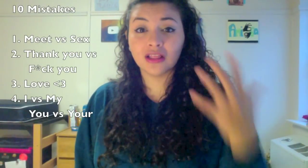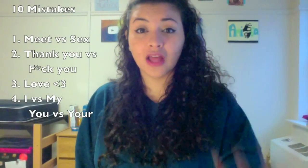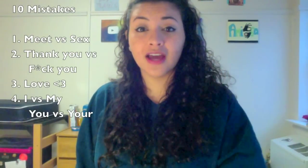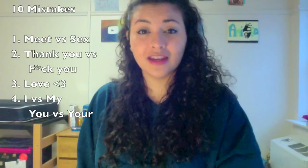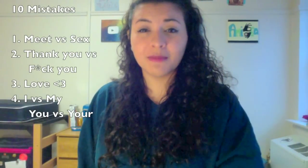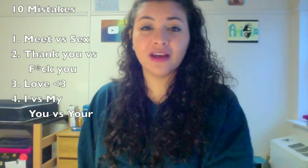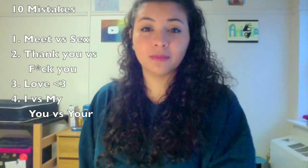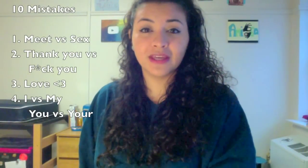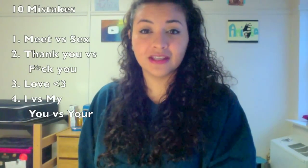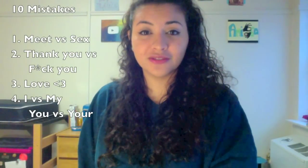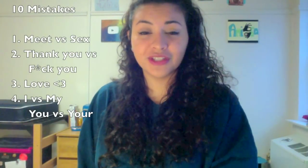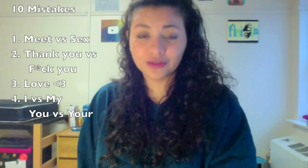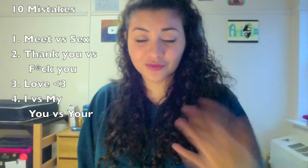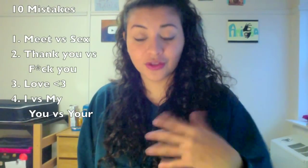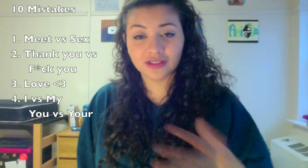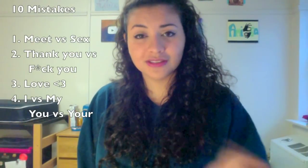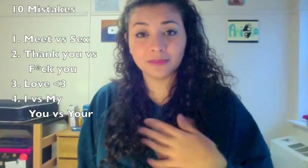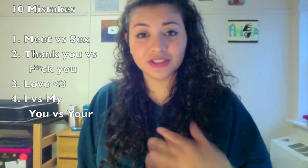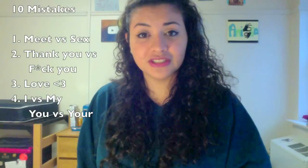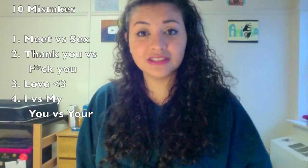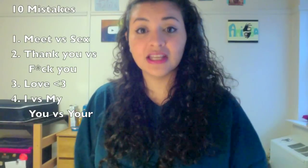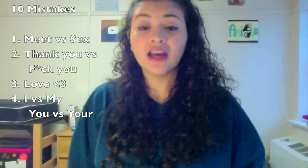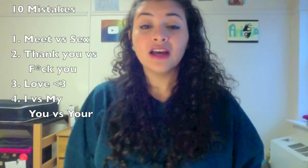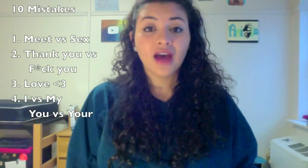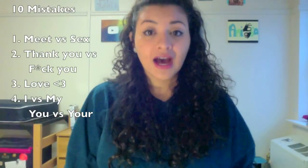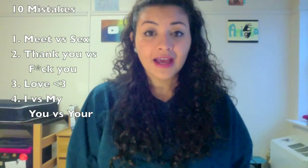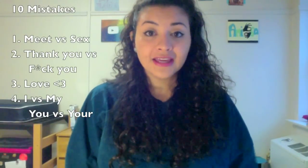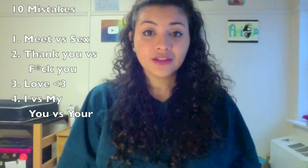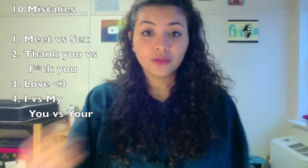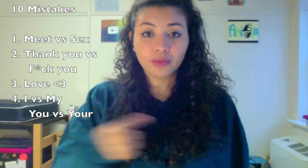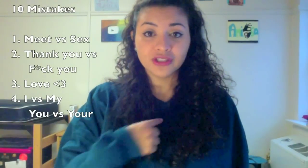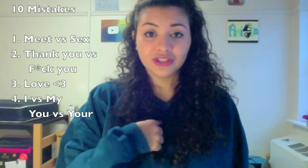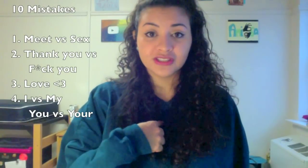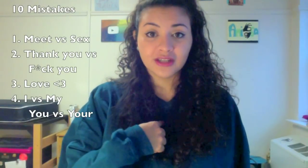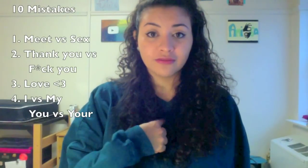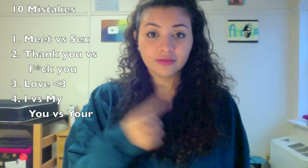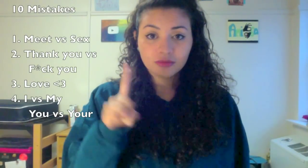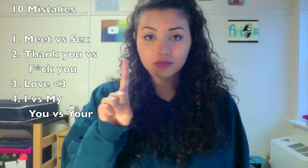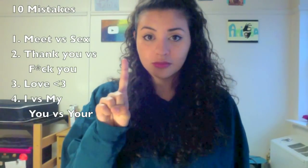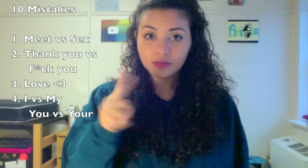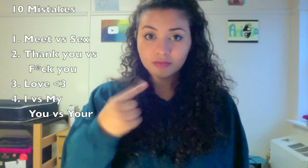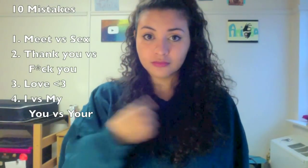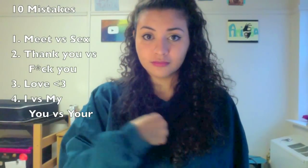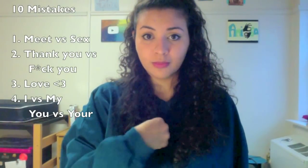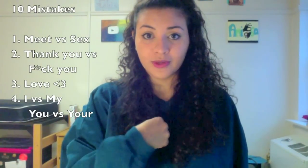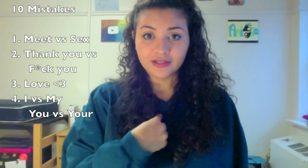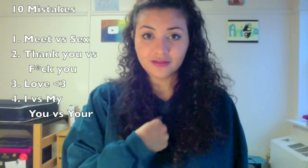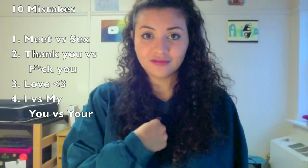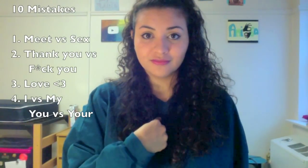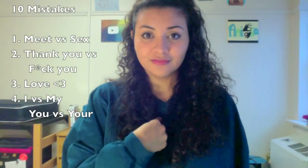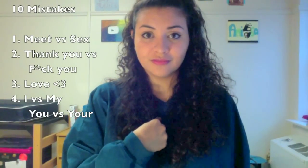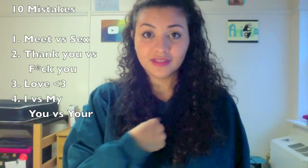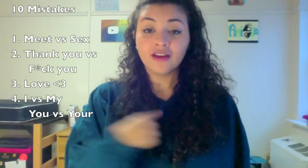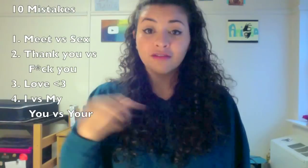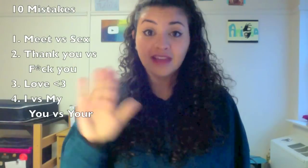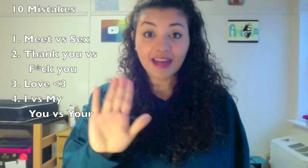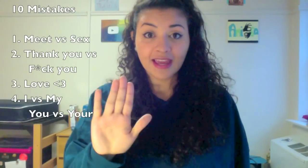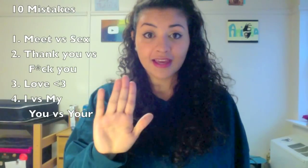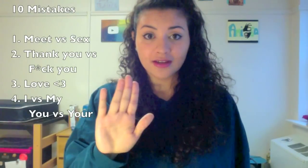saw a lot in my Helping hands videos, the submissions) "I" you point to yourself. Point.